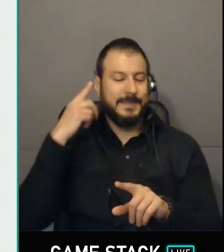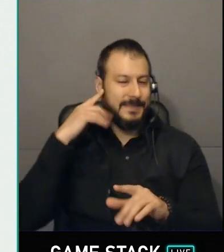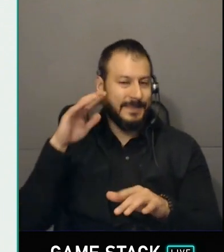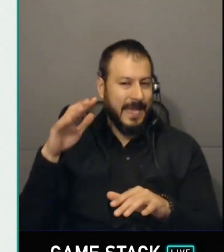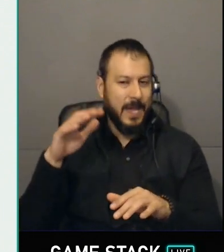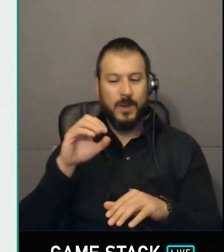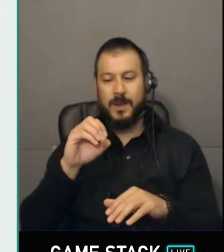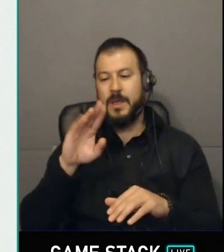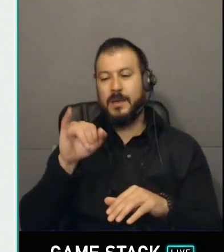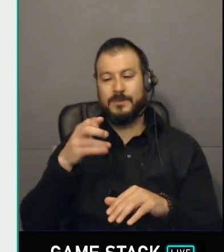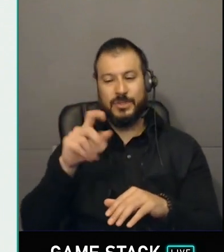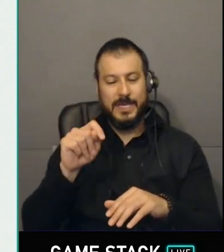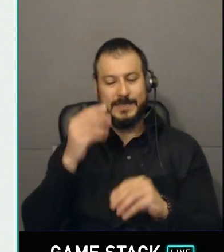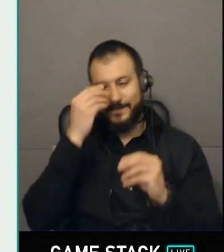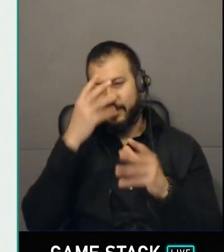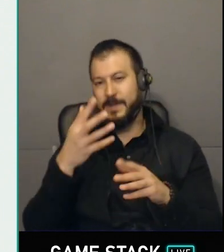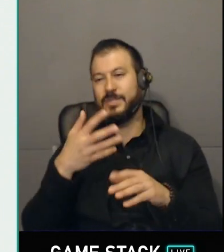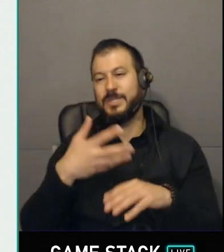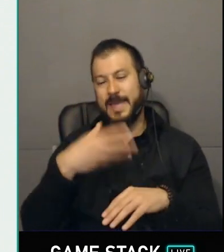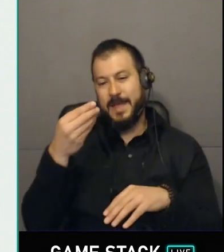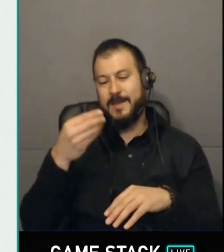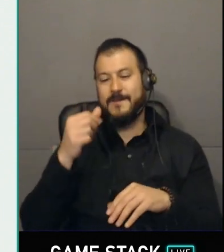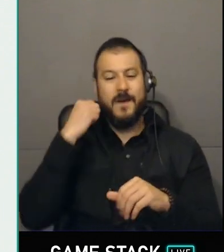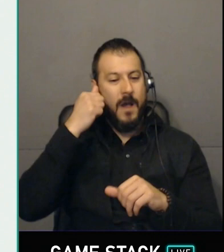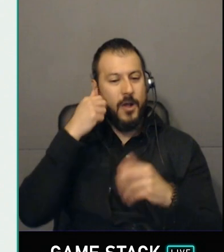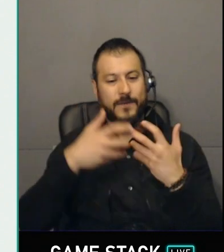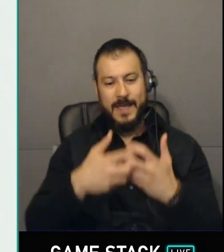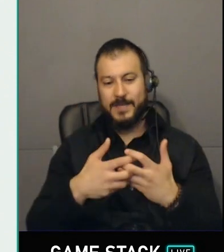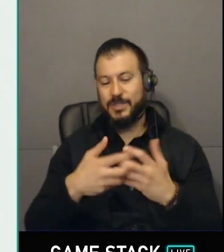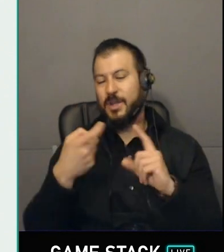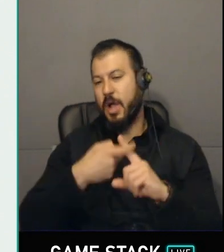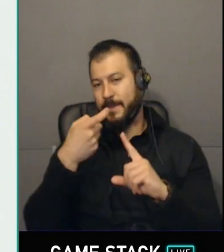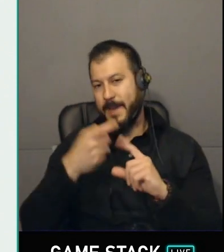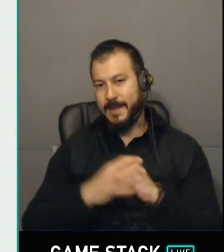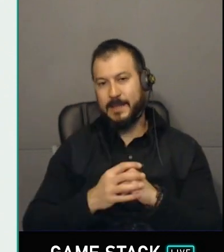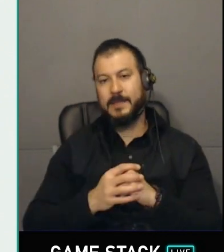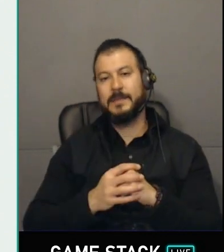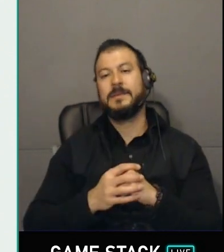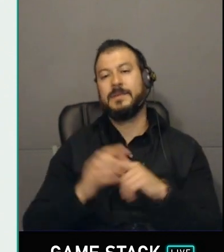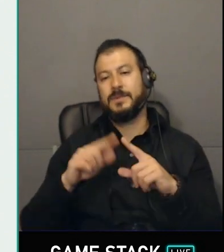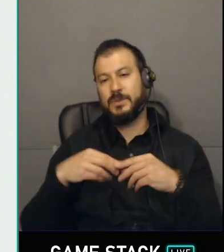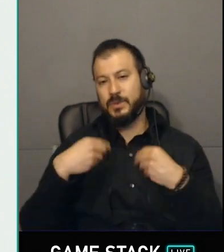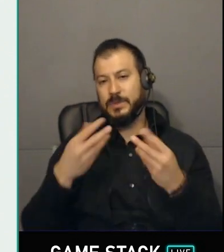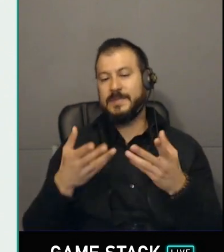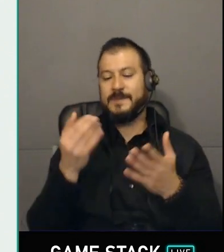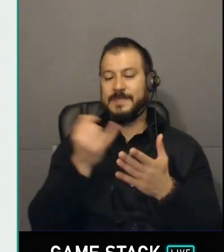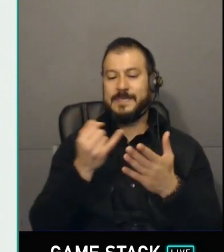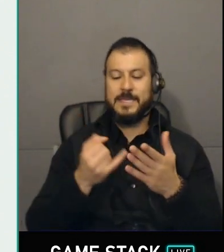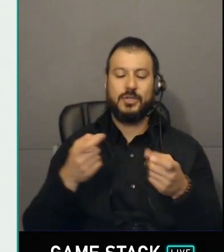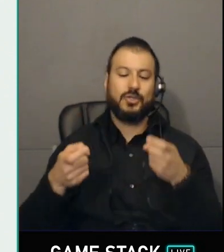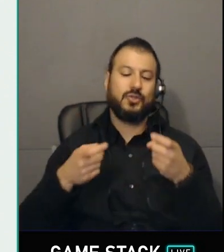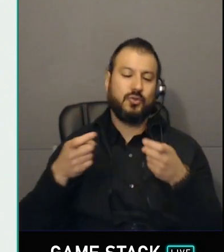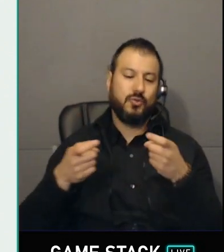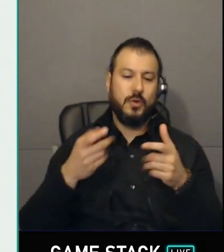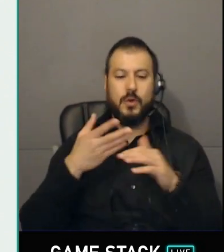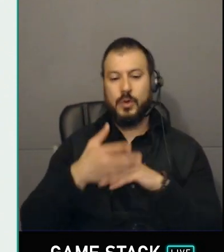sound object information out of an audio engine automatically, to give designers control over